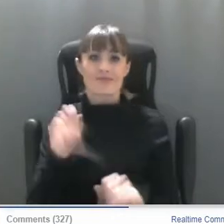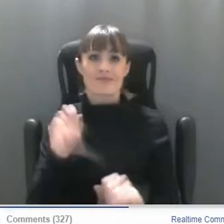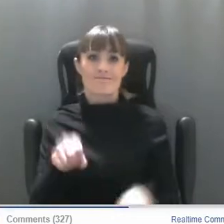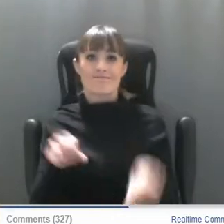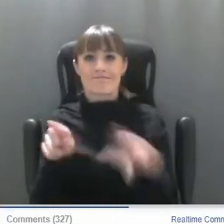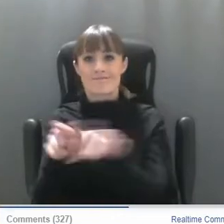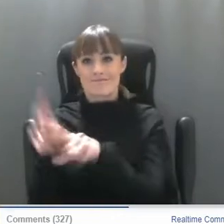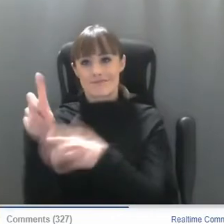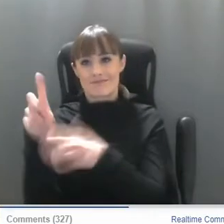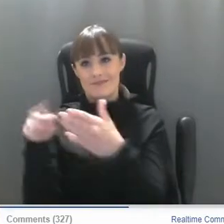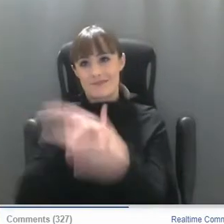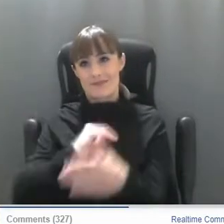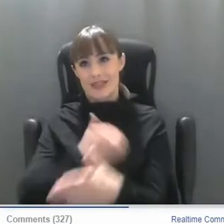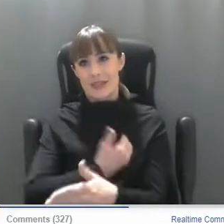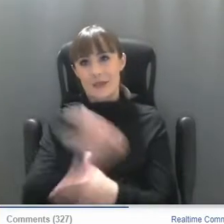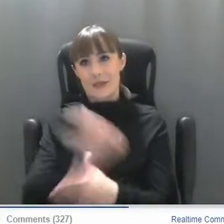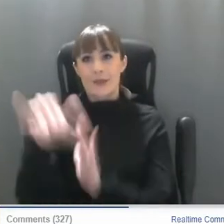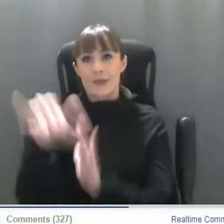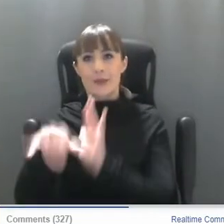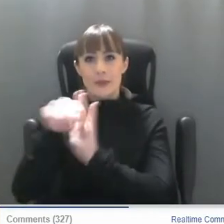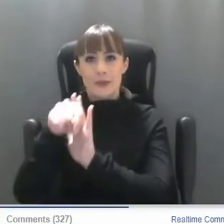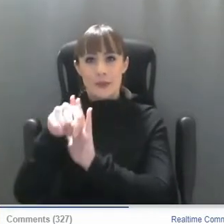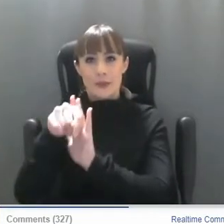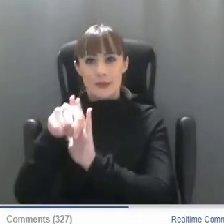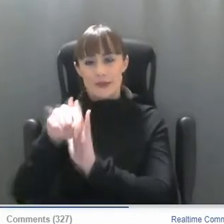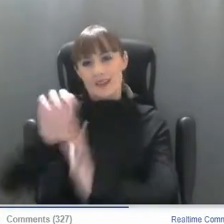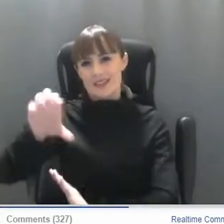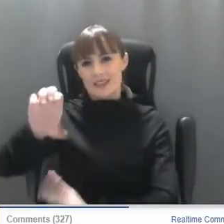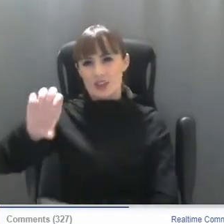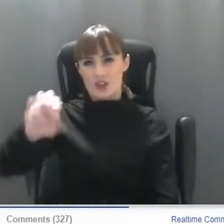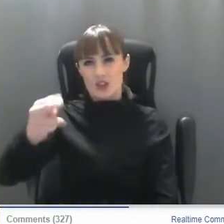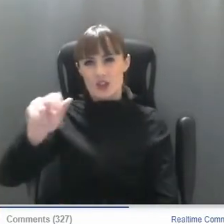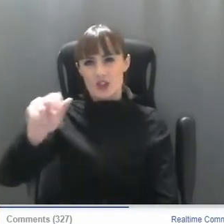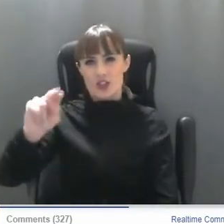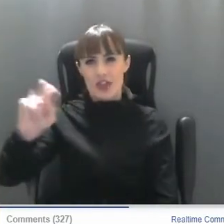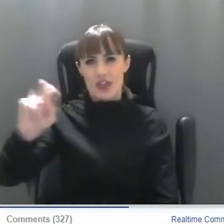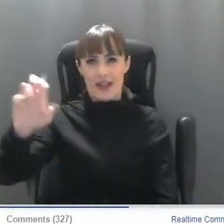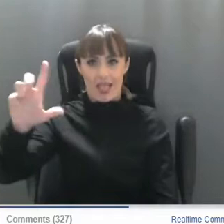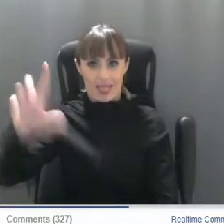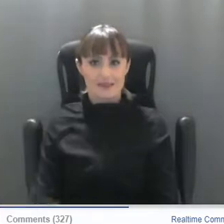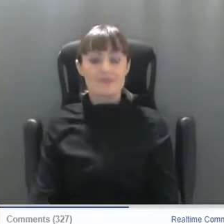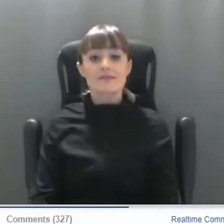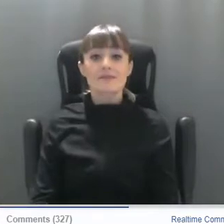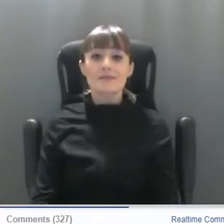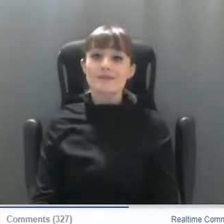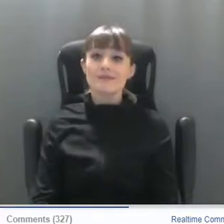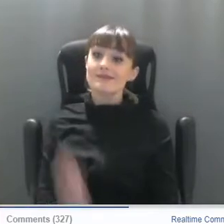That's what's happening at the zoo! Please get your tickets, if it's right for your family and you feel safe, we would sure love to see you out here.